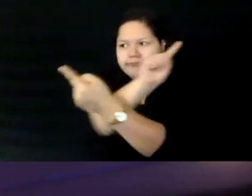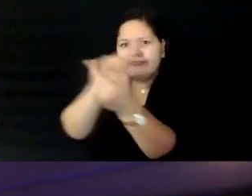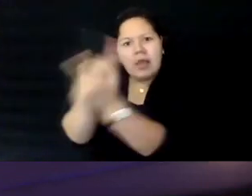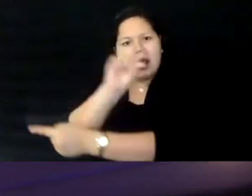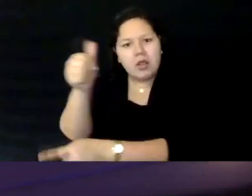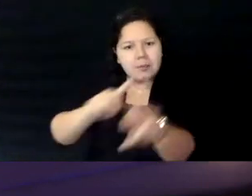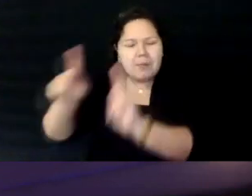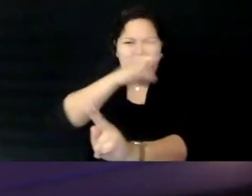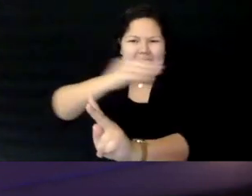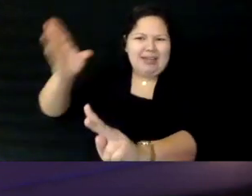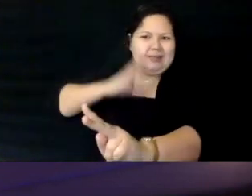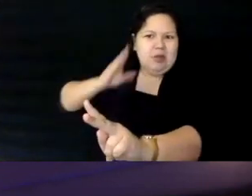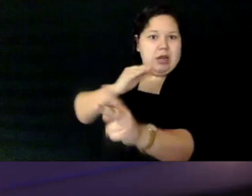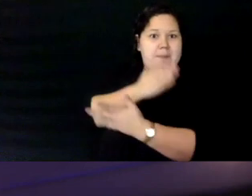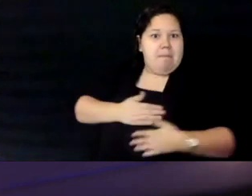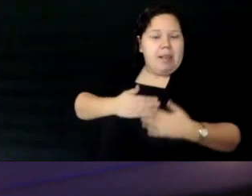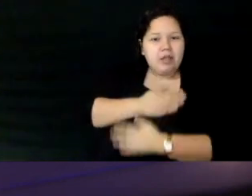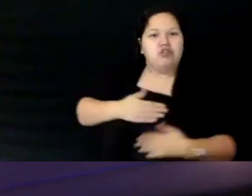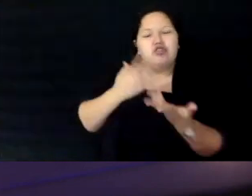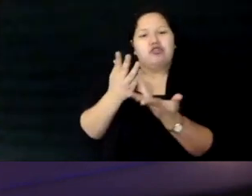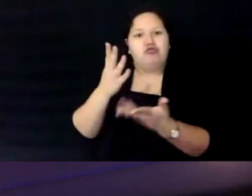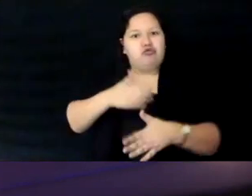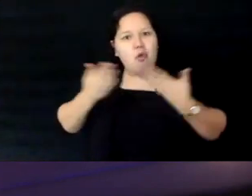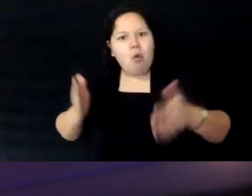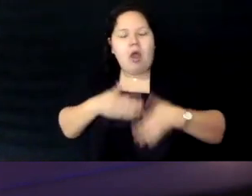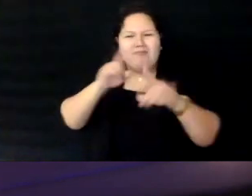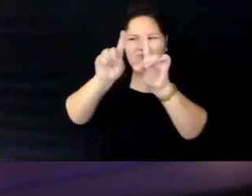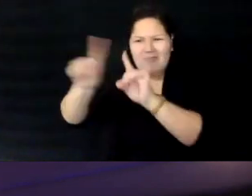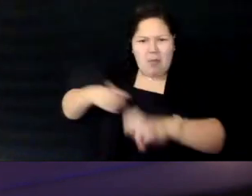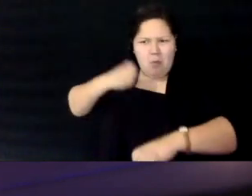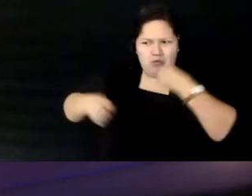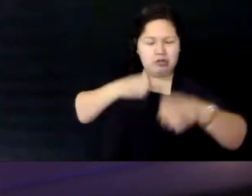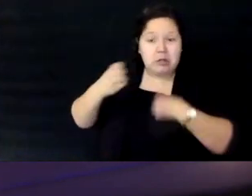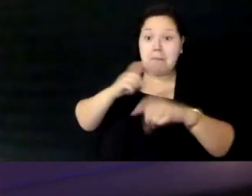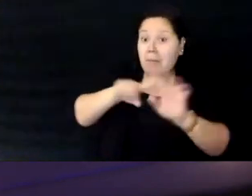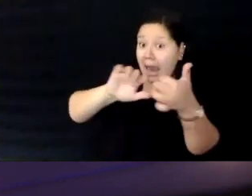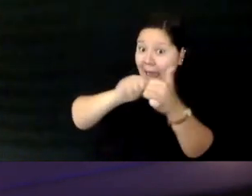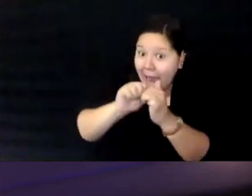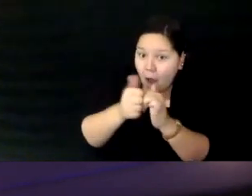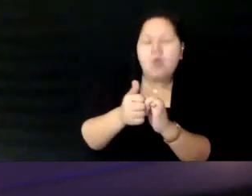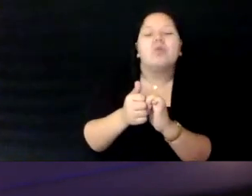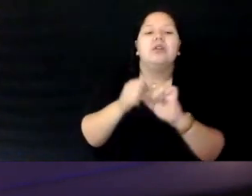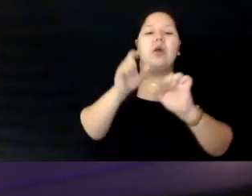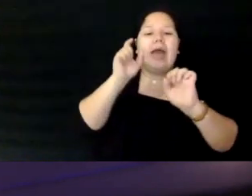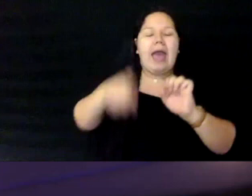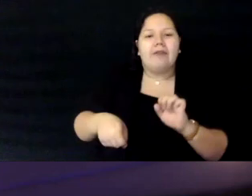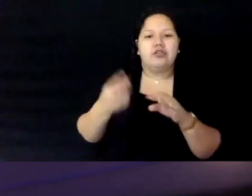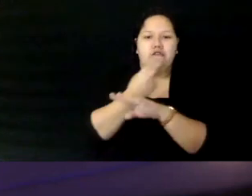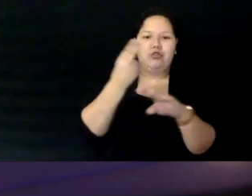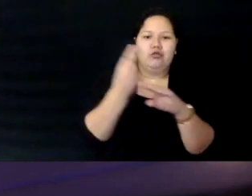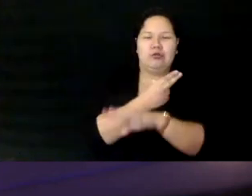experience pleasure and joy. And how you connect into GAEA is through a cyber-neurological